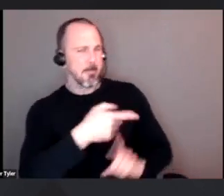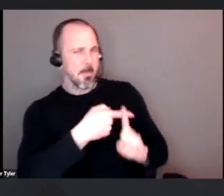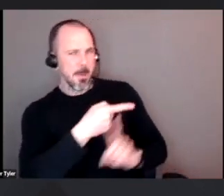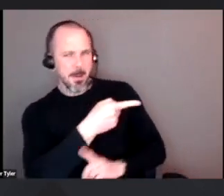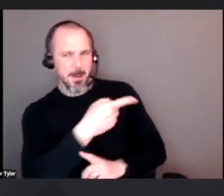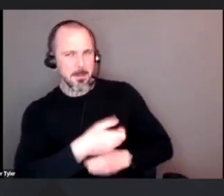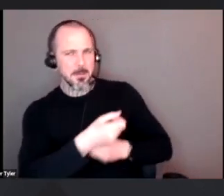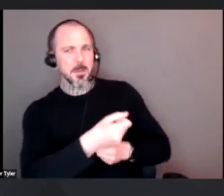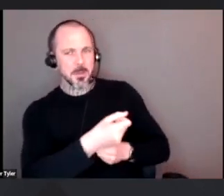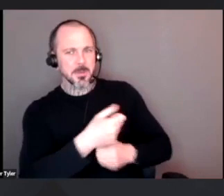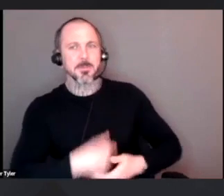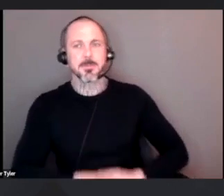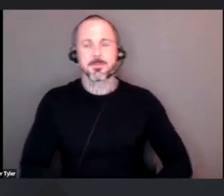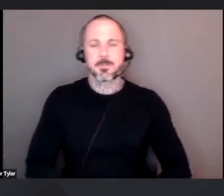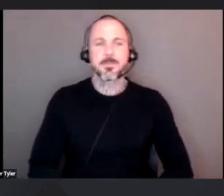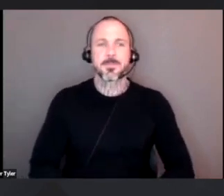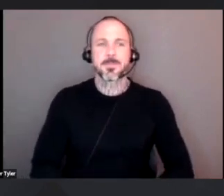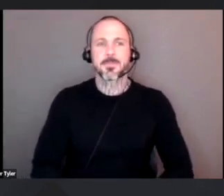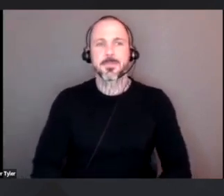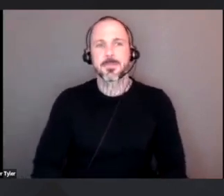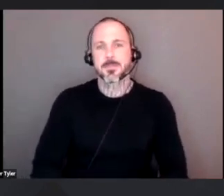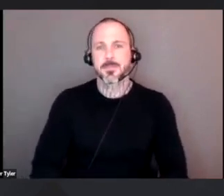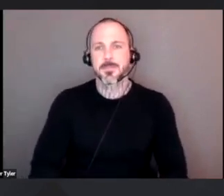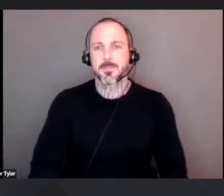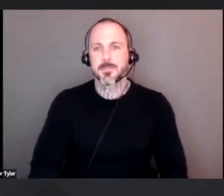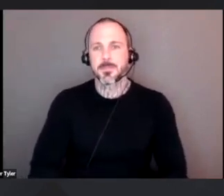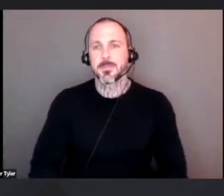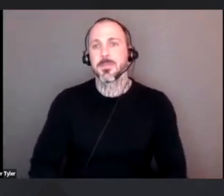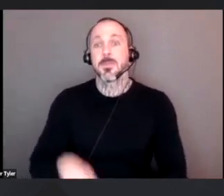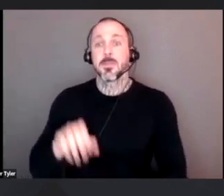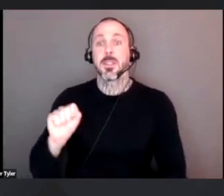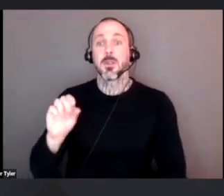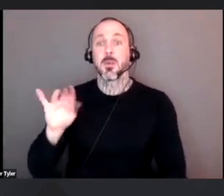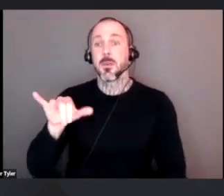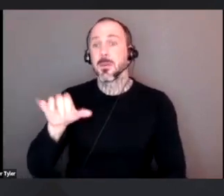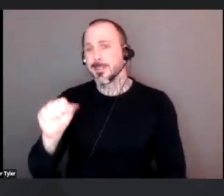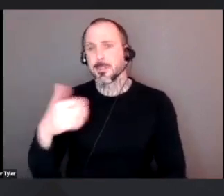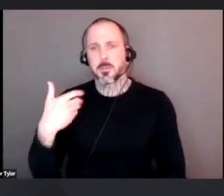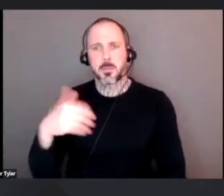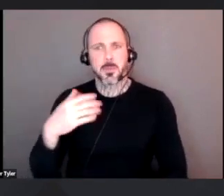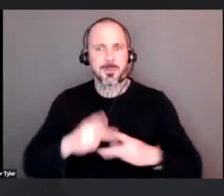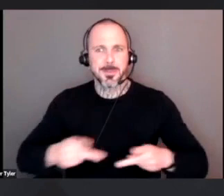and a lot of different shifts and hours. So, you know, a lot of the people we started were getting maybe one or two, three hour shifts a week